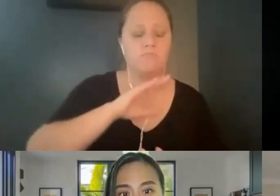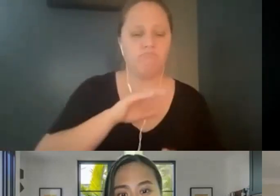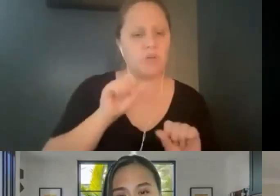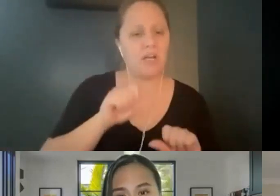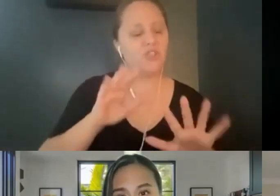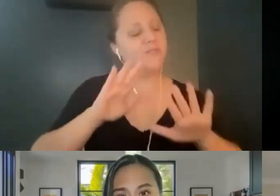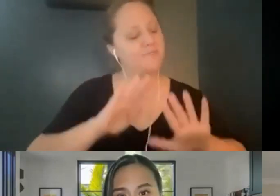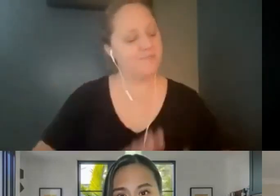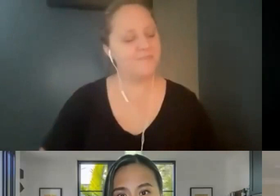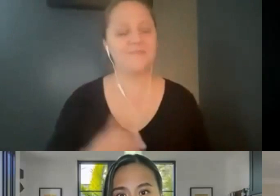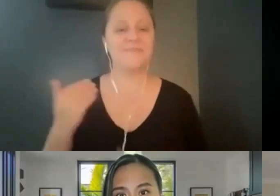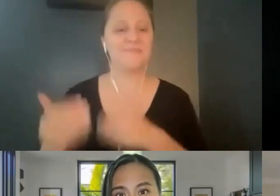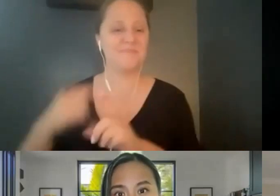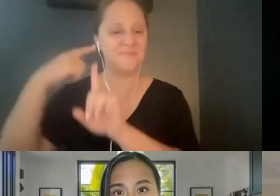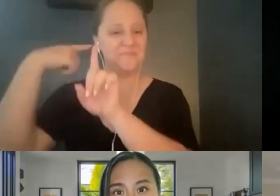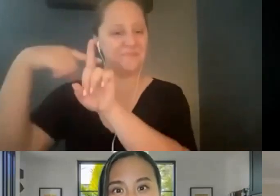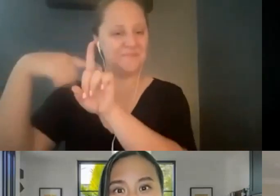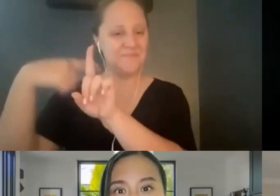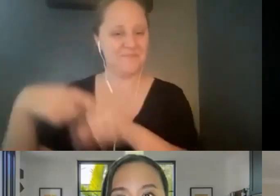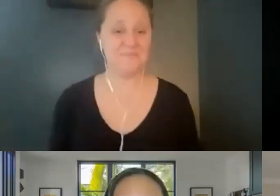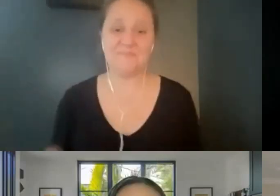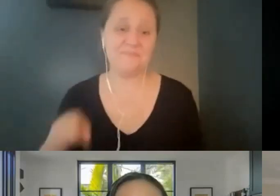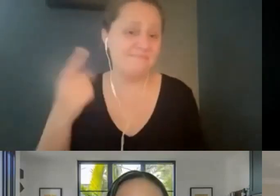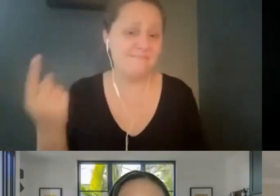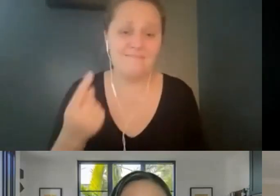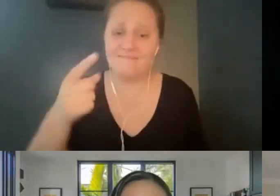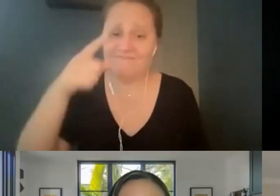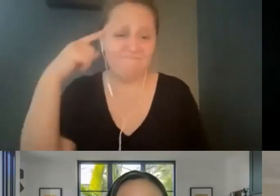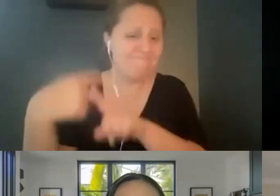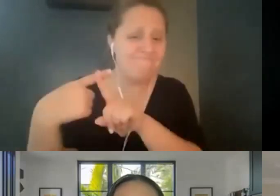he always came in with such a positive attitude and that really just poured